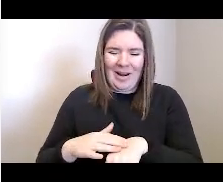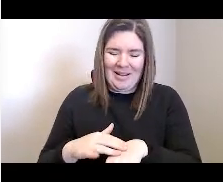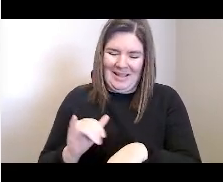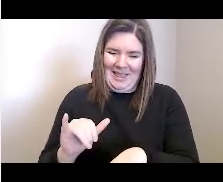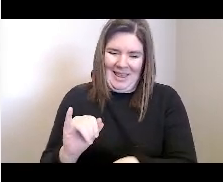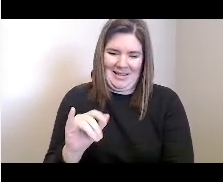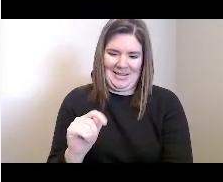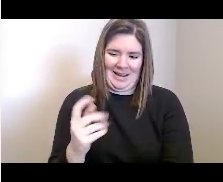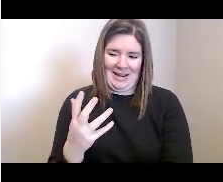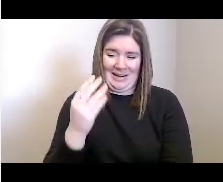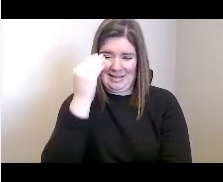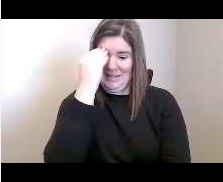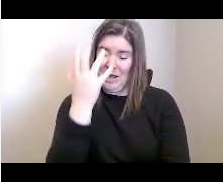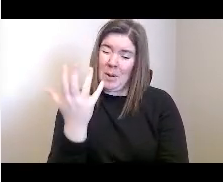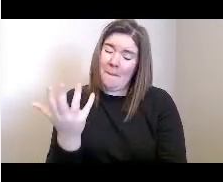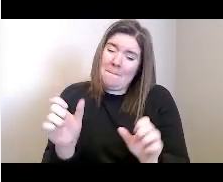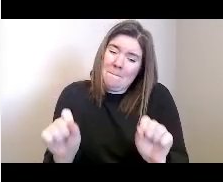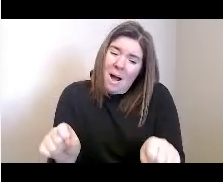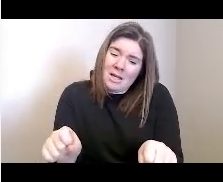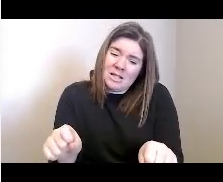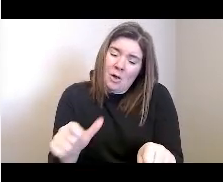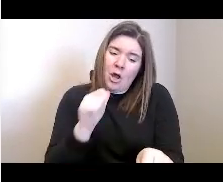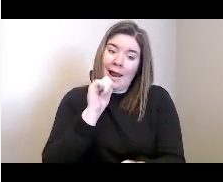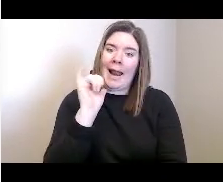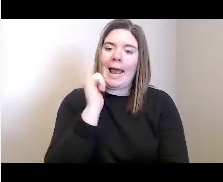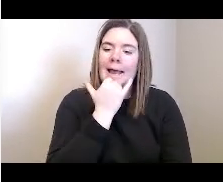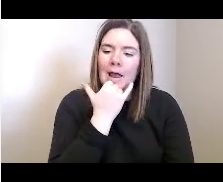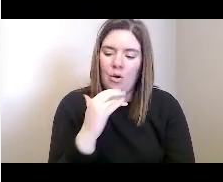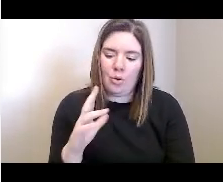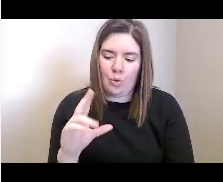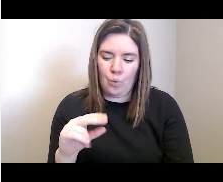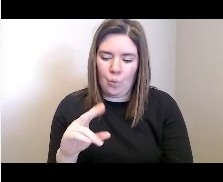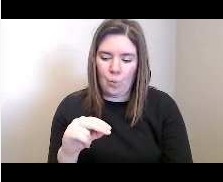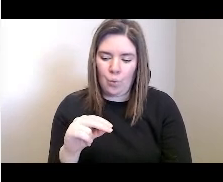want to watch out for, but they're not errors, so it doesn't necessarily mean that it's incorrect,